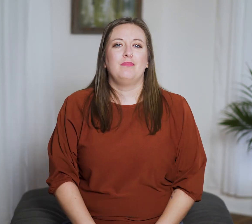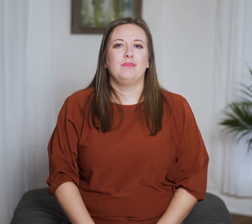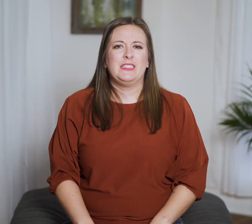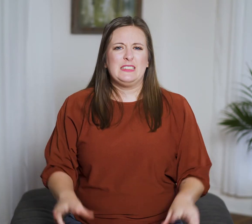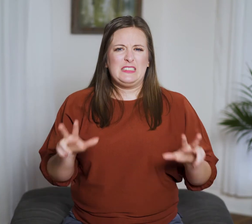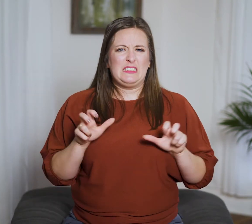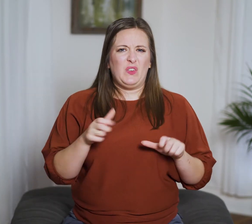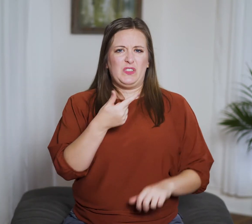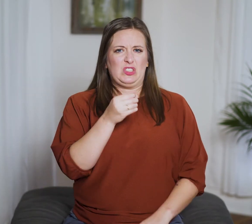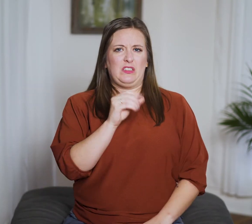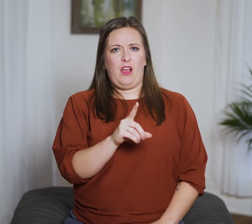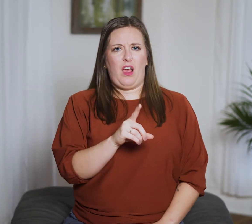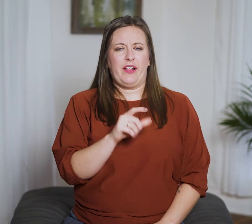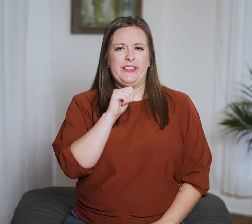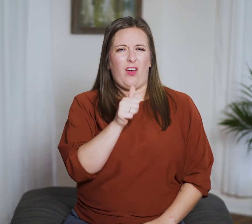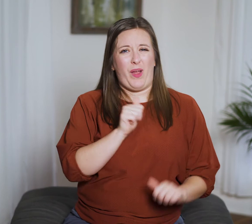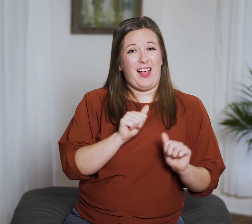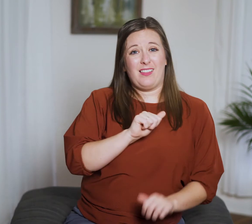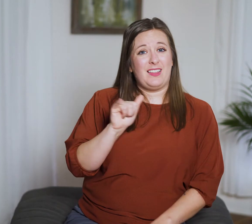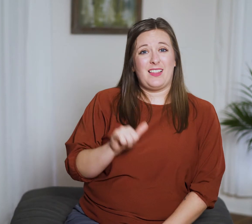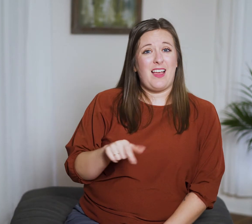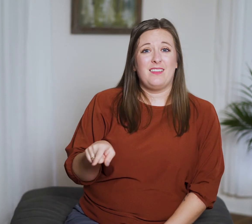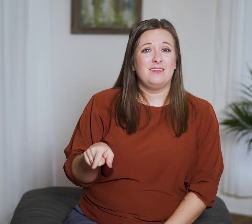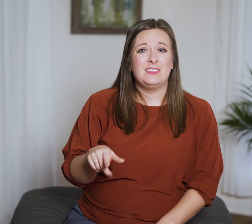A selfish god doesn’t act like that.